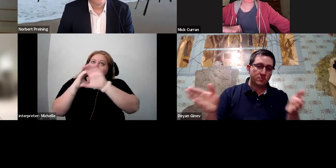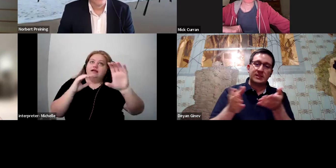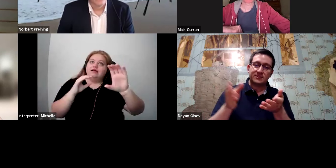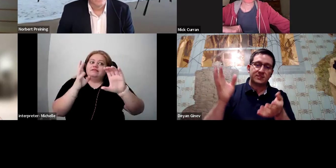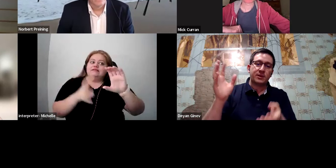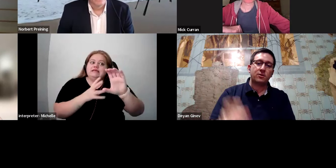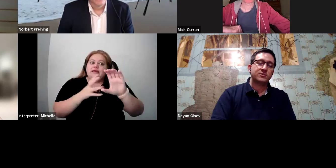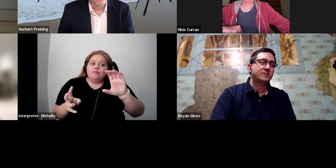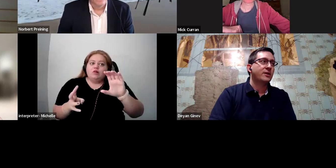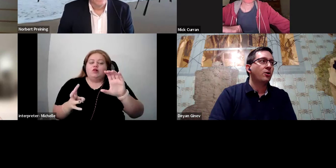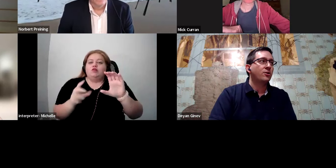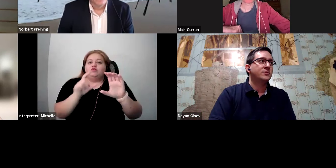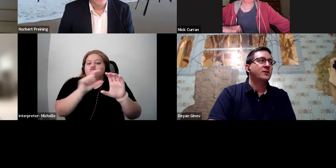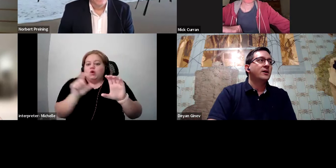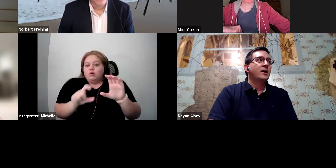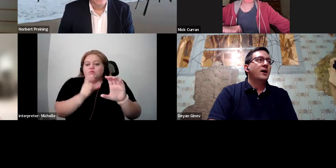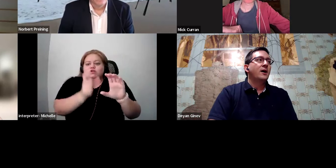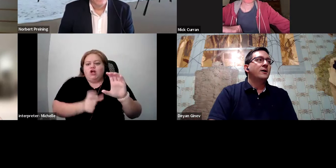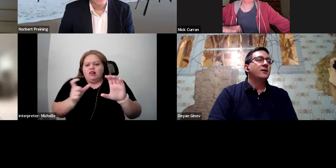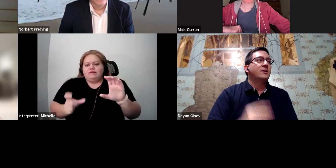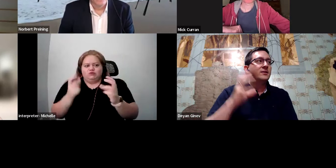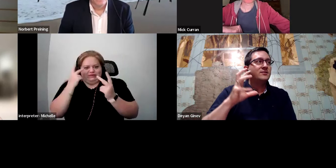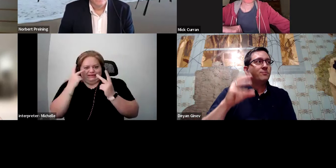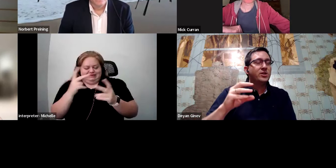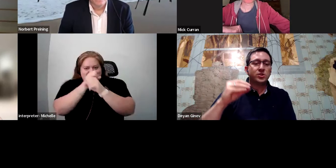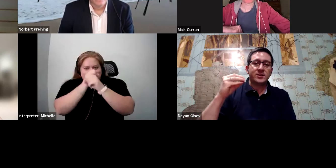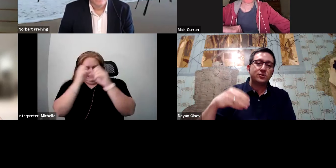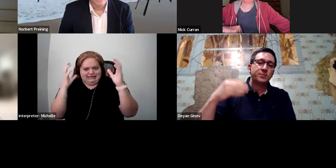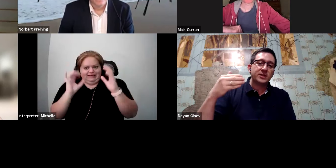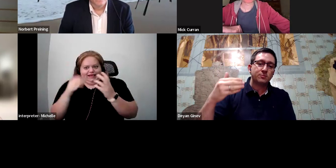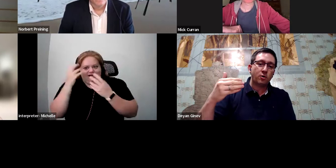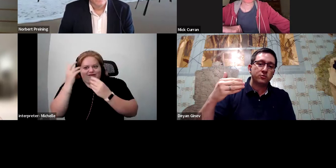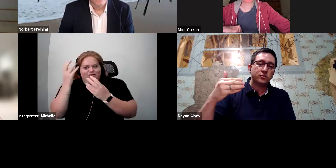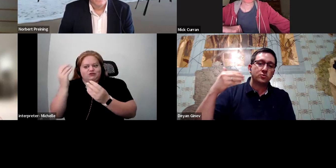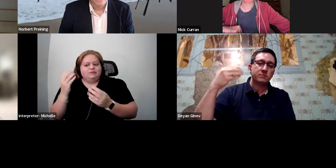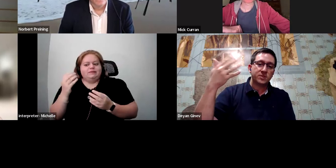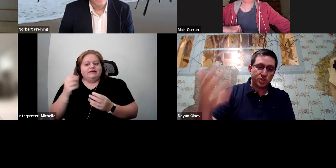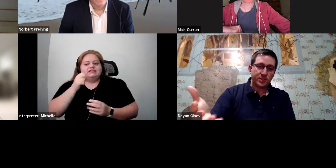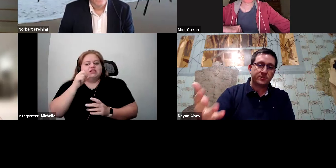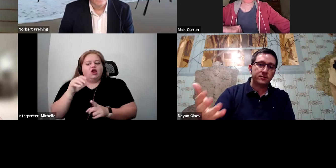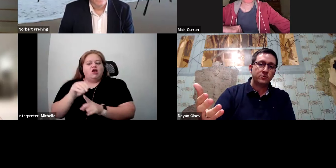It has this many rows, this many columns. This information needs to be exposed to the machine,